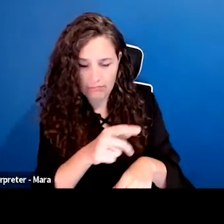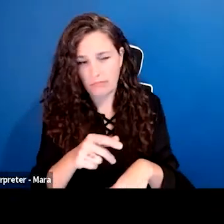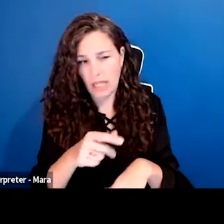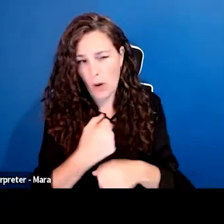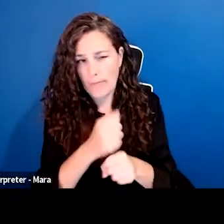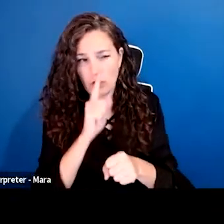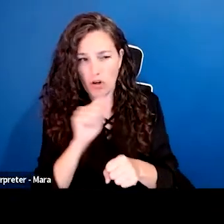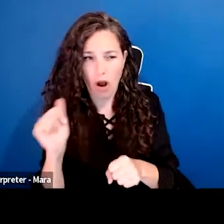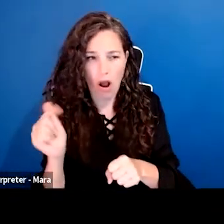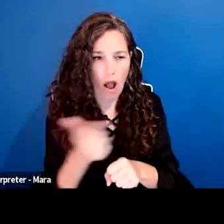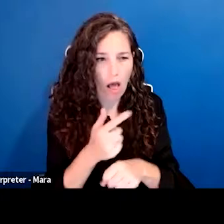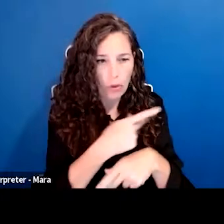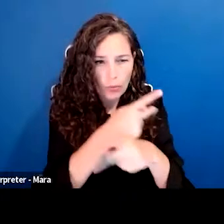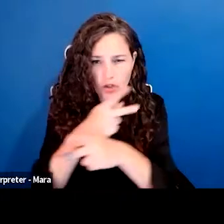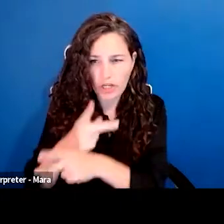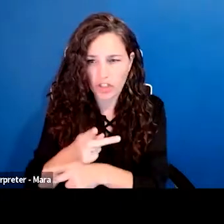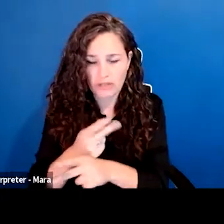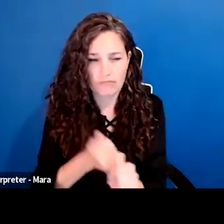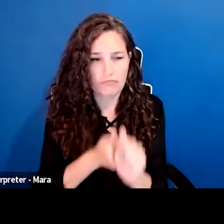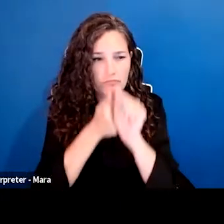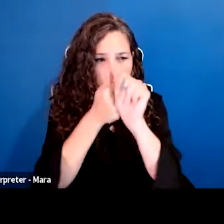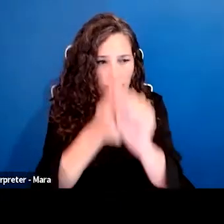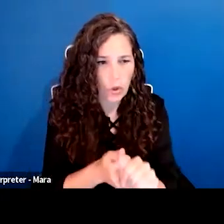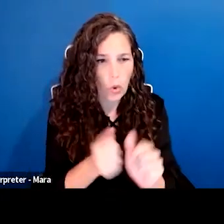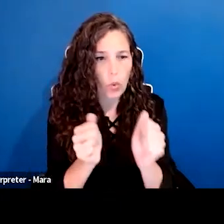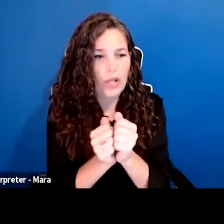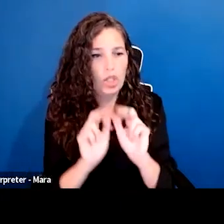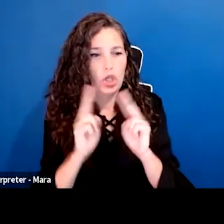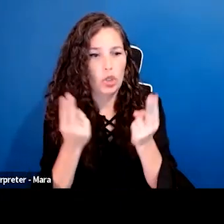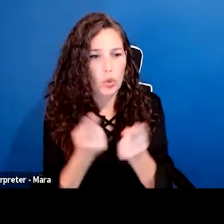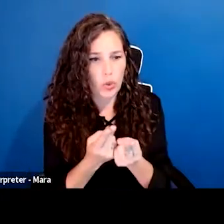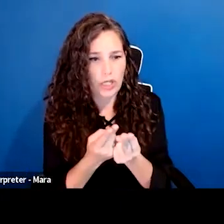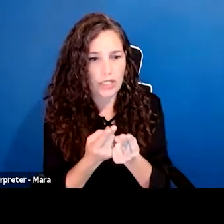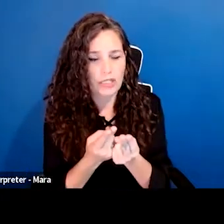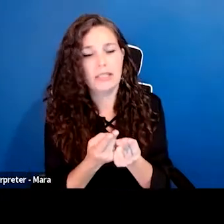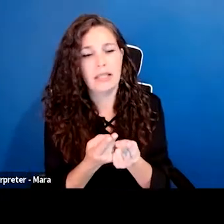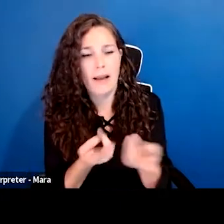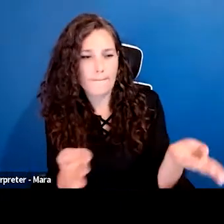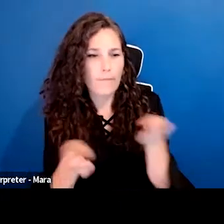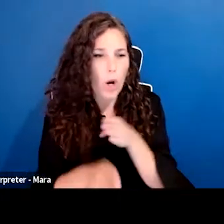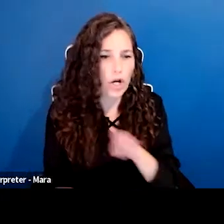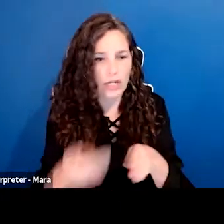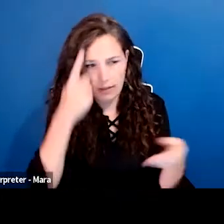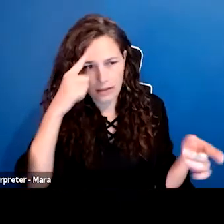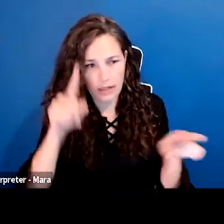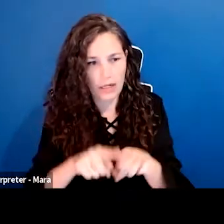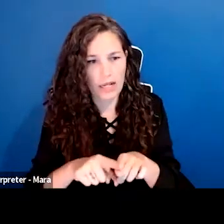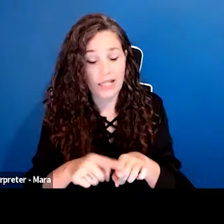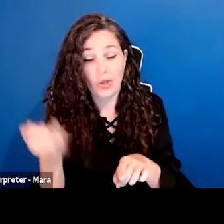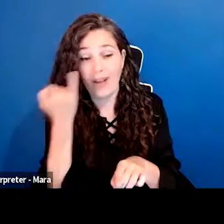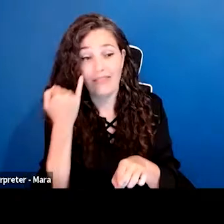with the union's collective bargaining agreements while resolving issues and claims on behalf of the members.